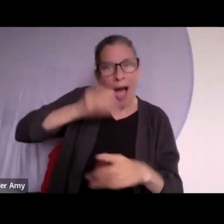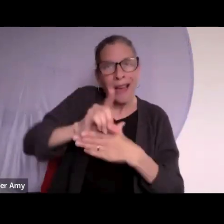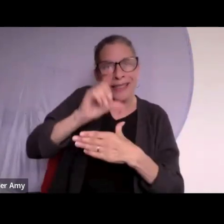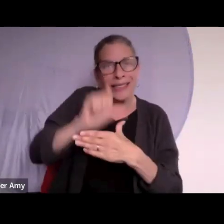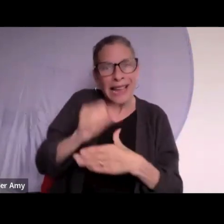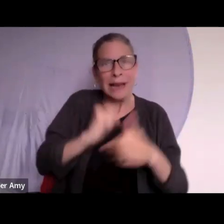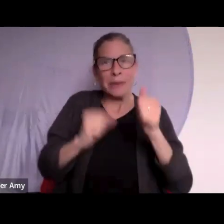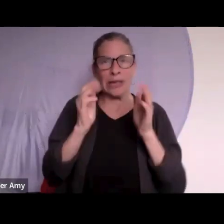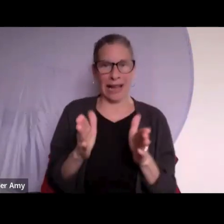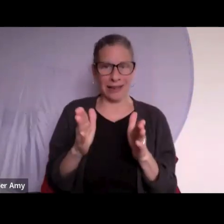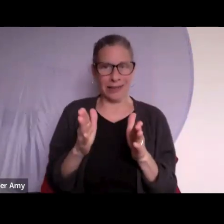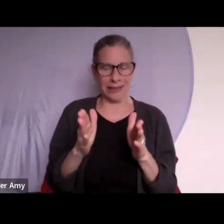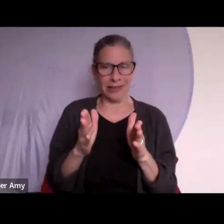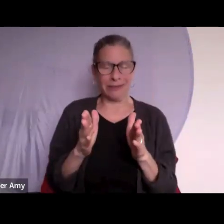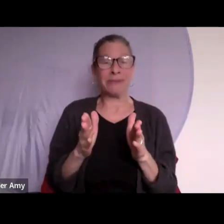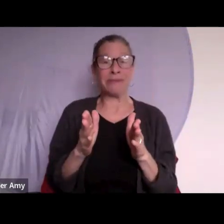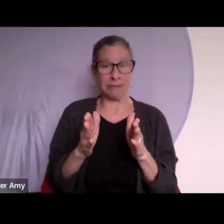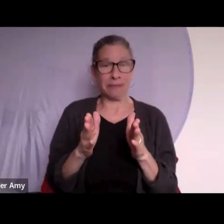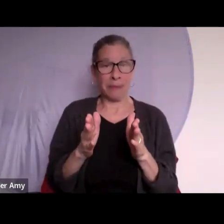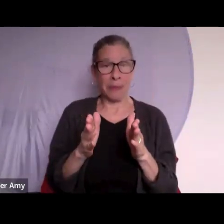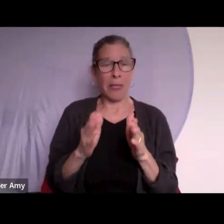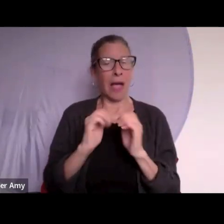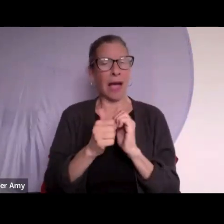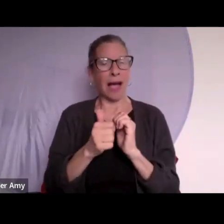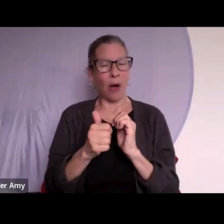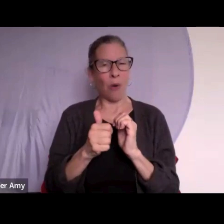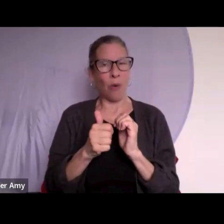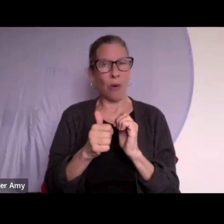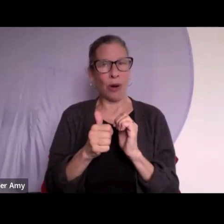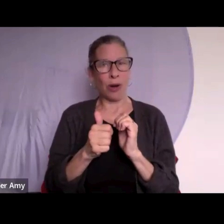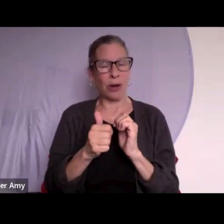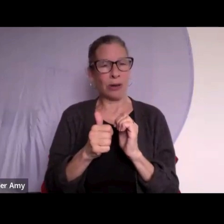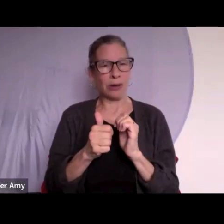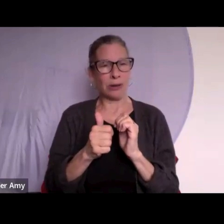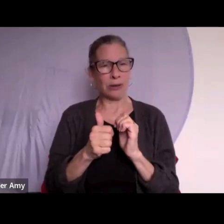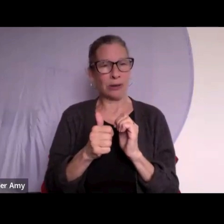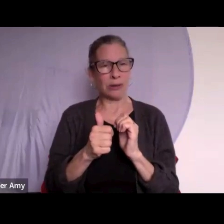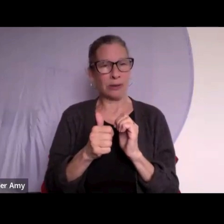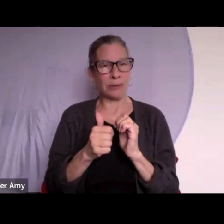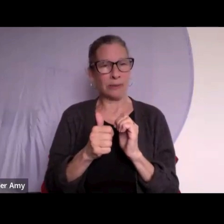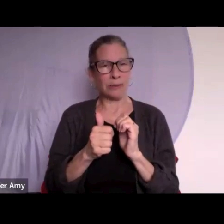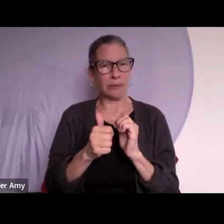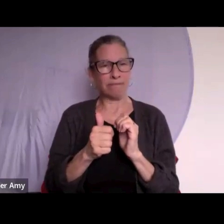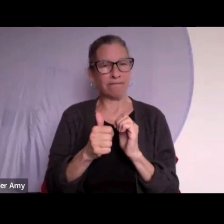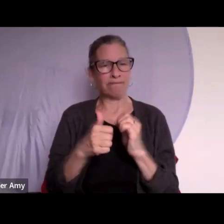areas, in terms of how we how we how we select our films, I love